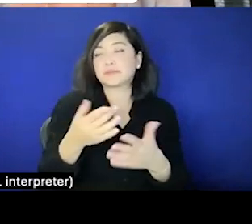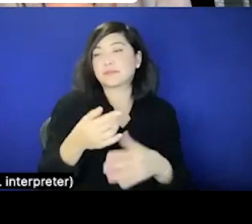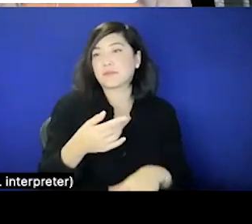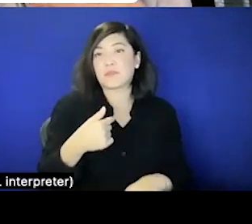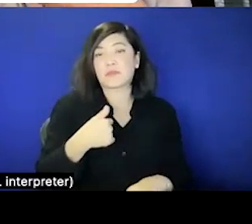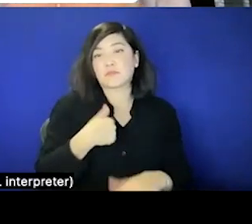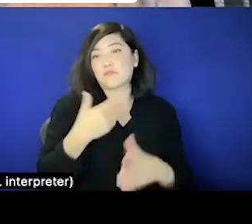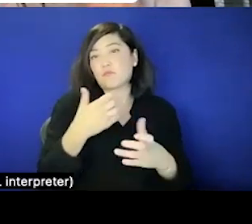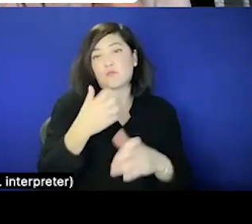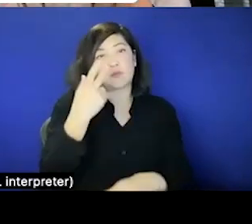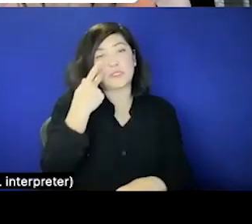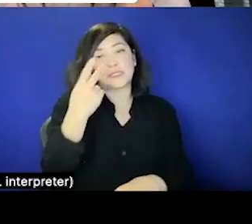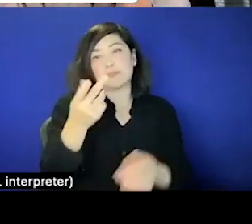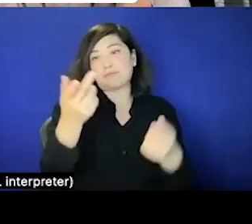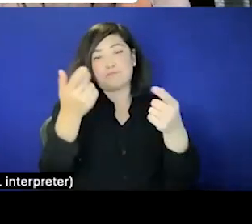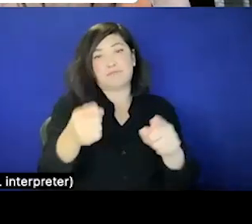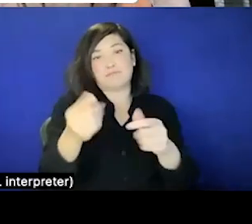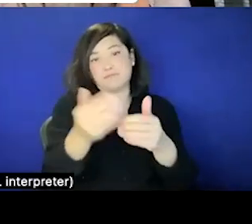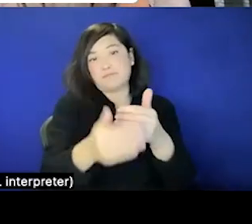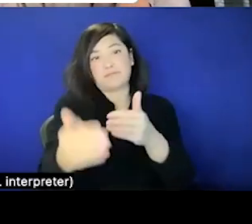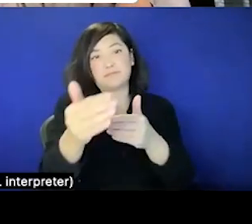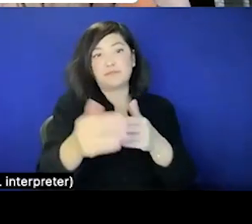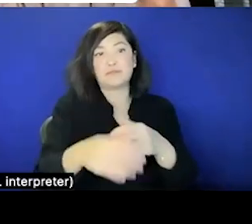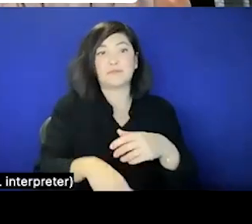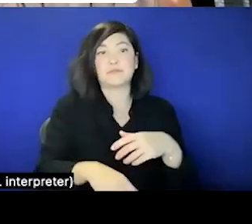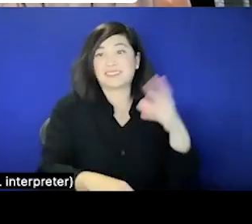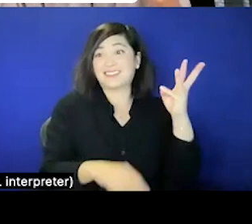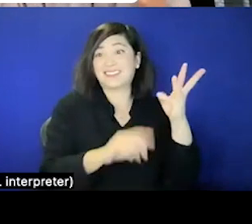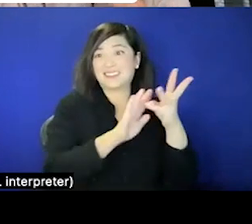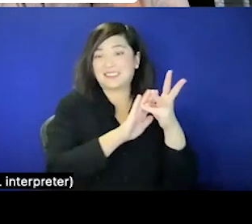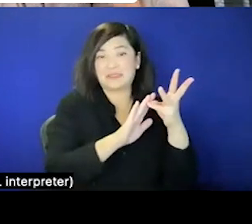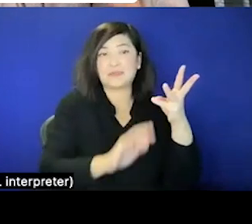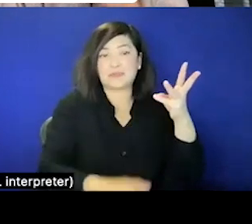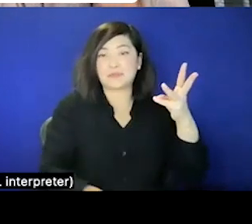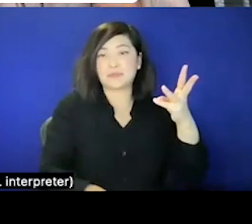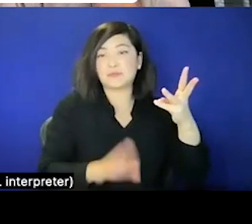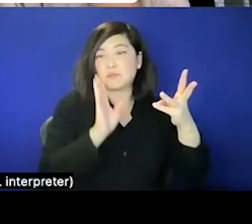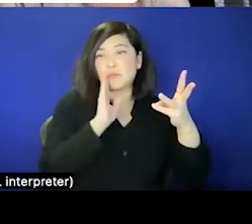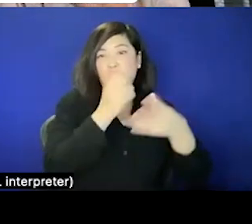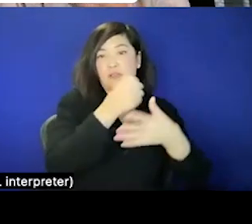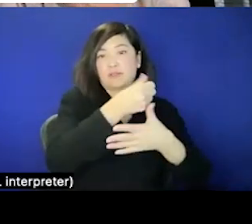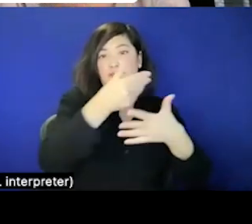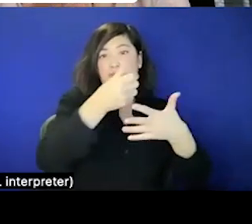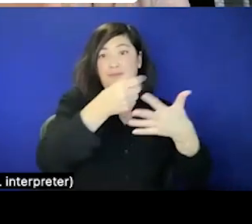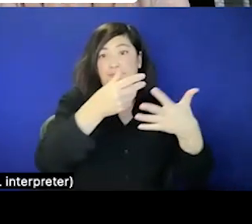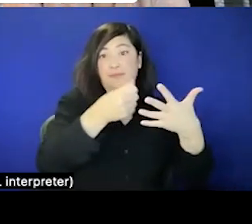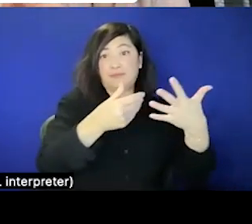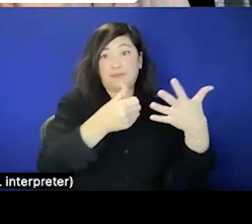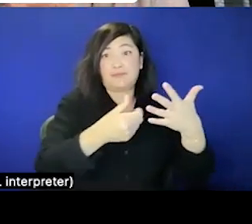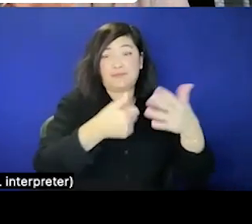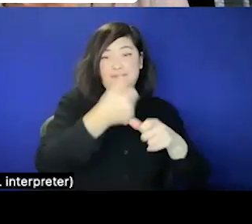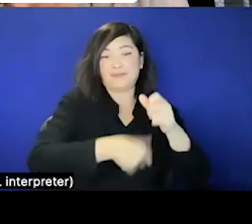are, well, the six. We're gonna talk about each of these in turn, but rights management,